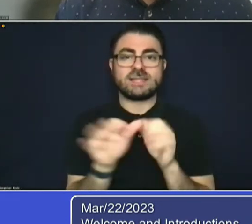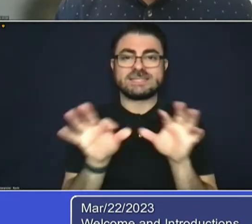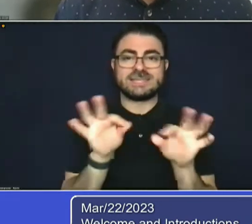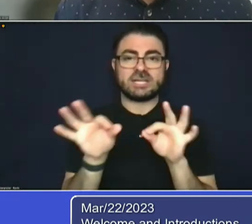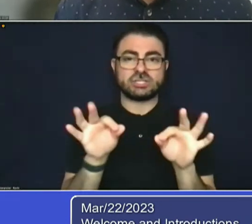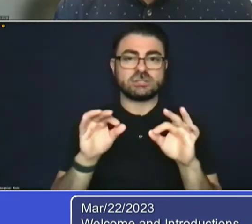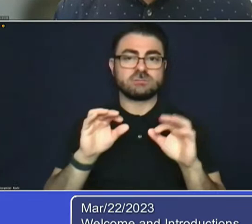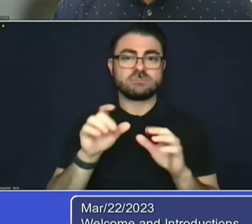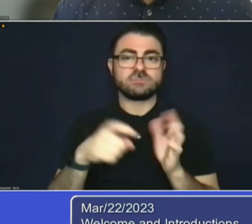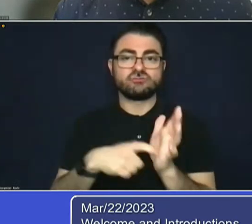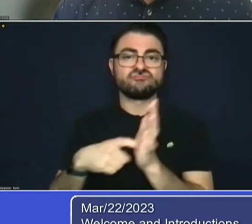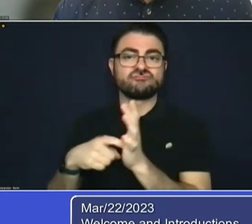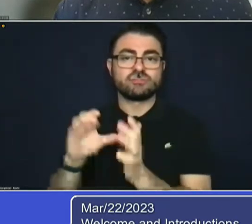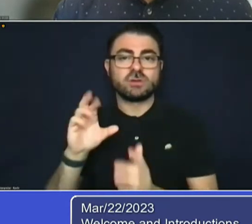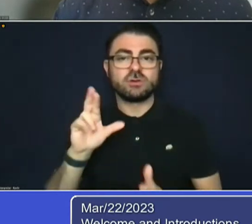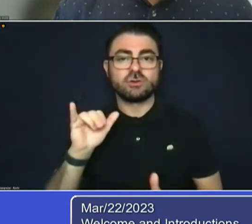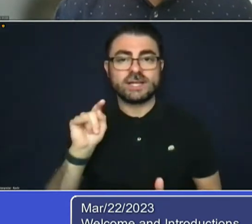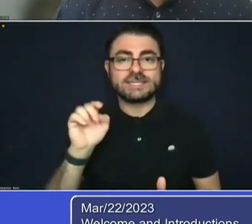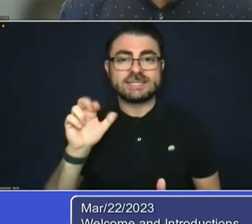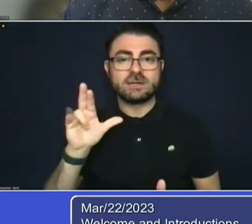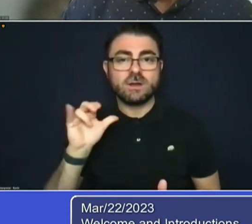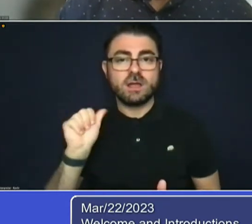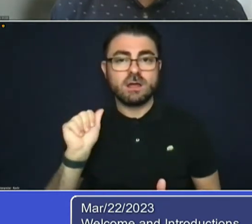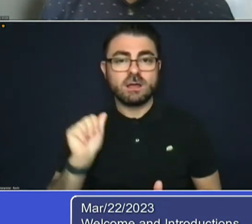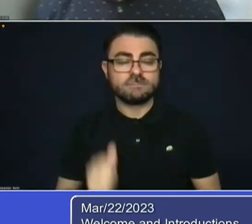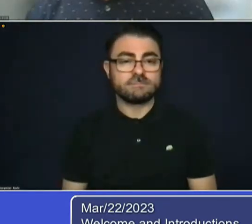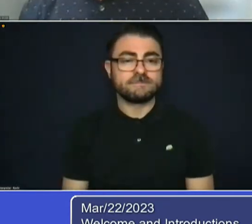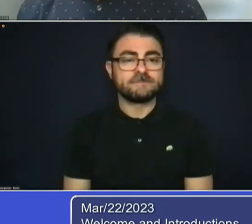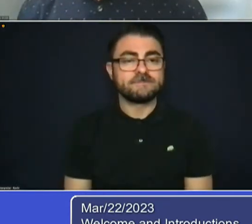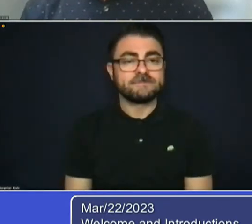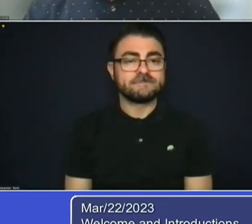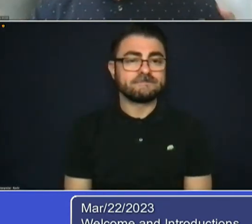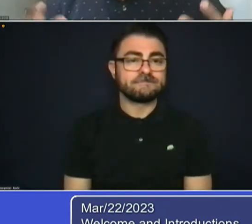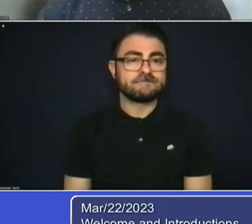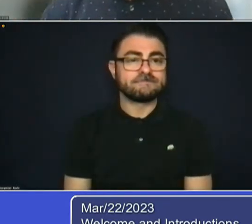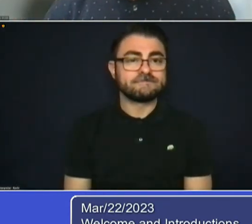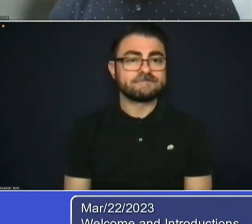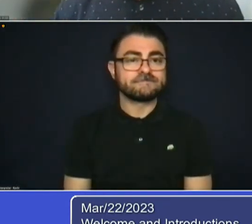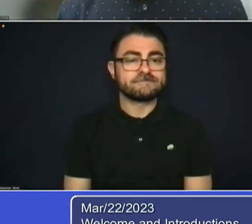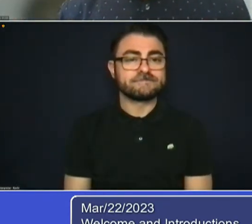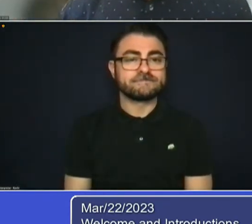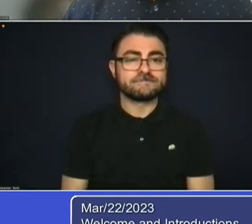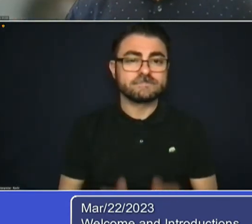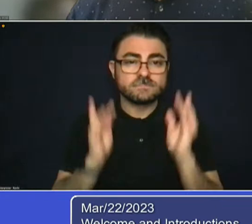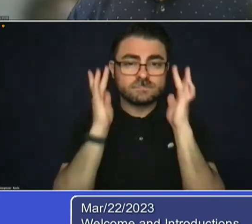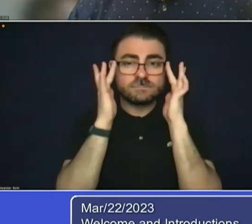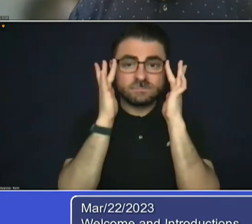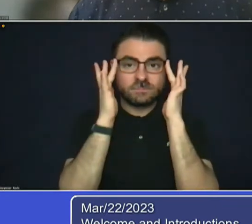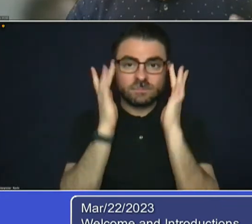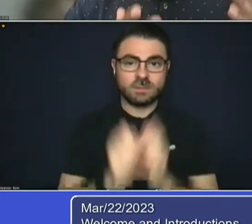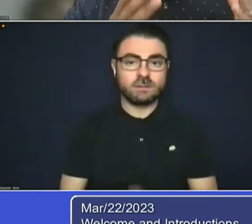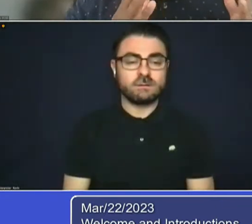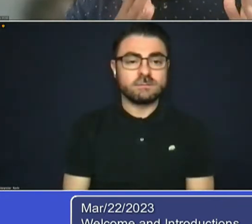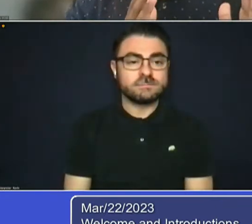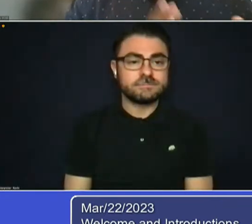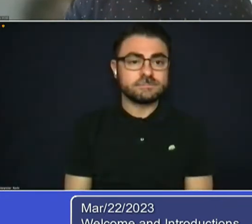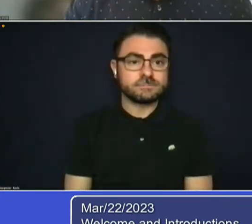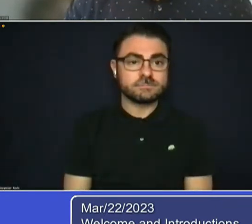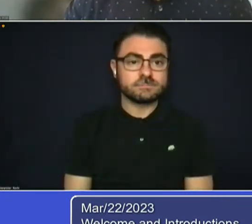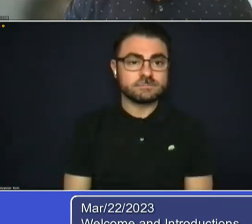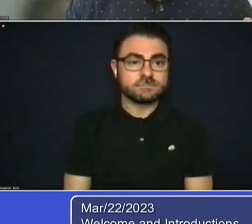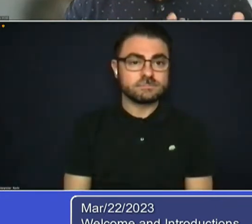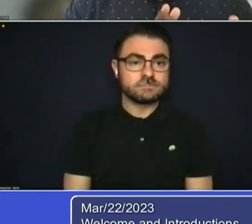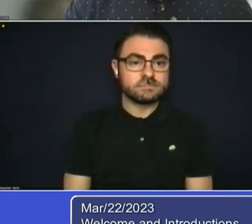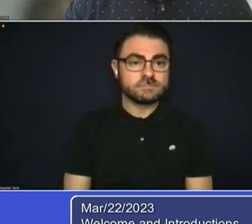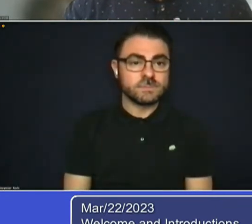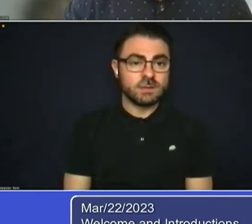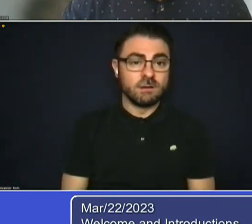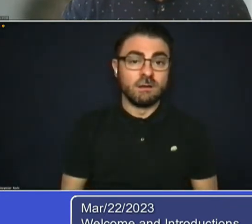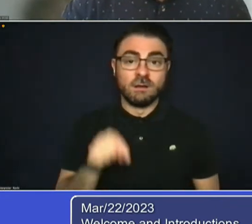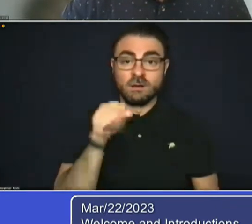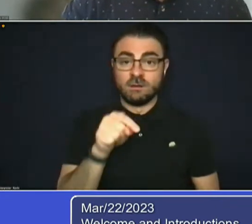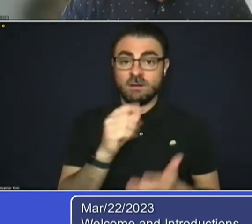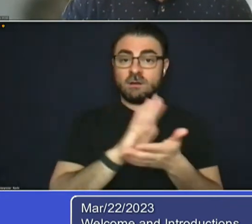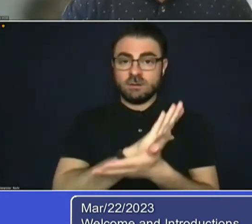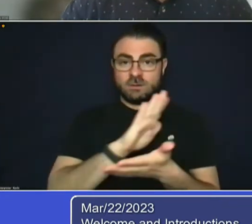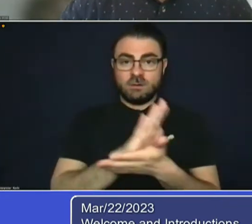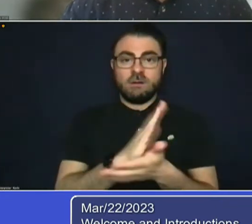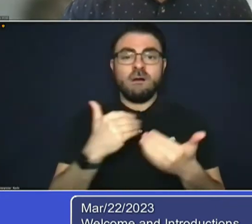SELECTION CRITERIA WE'RE